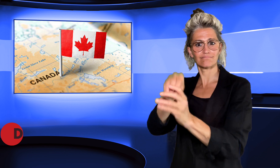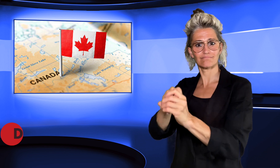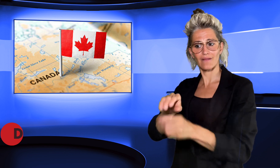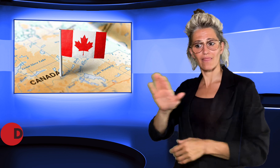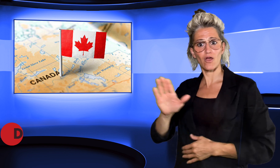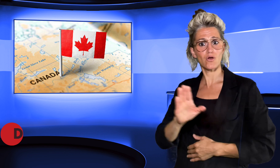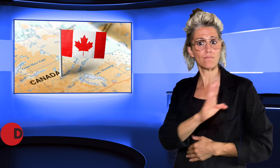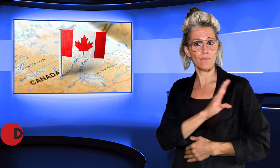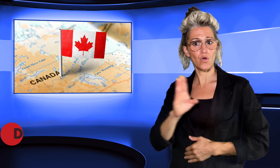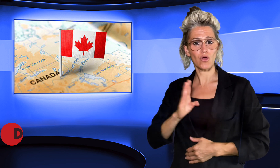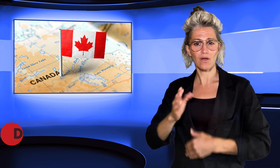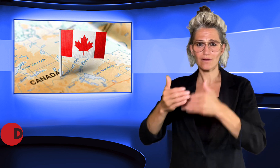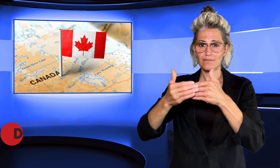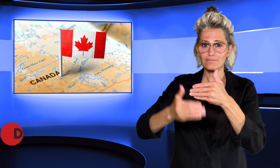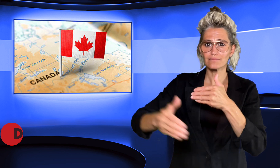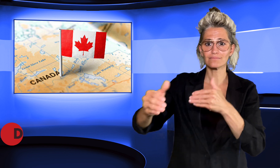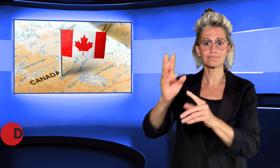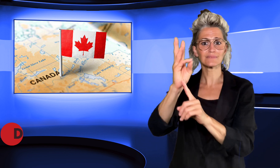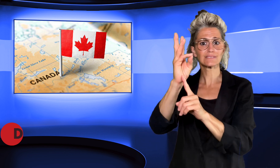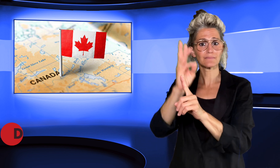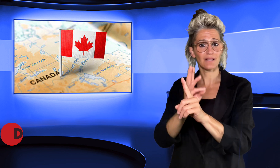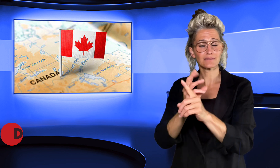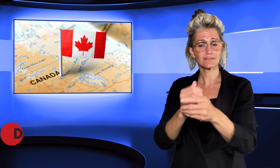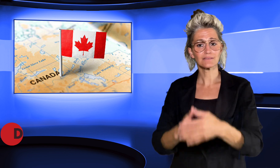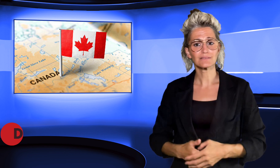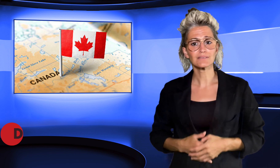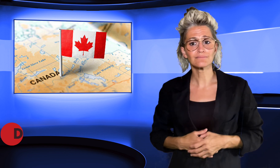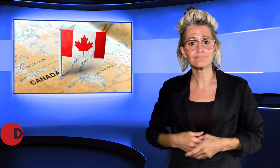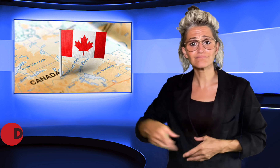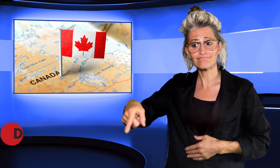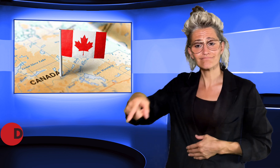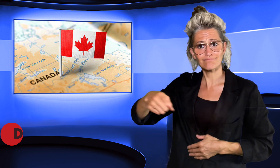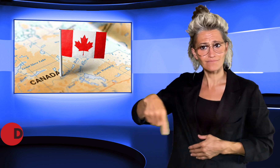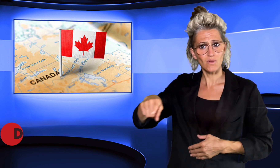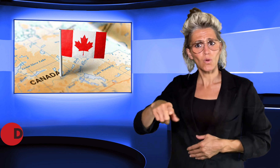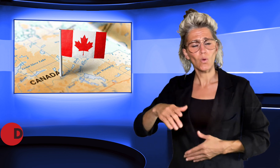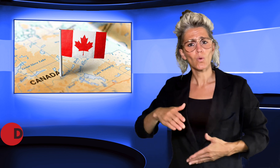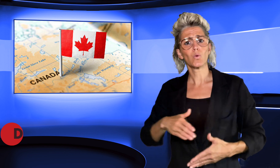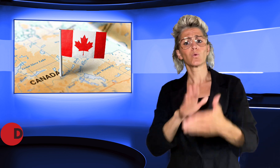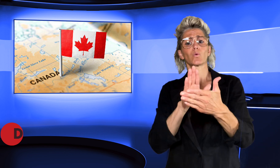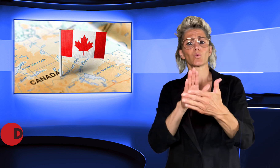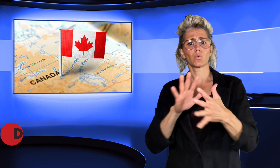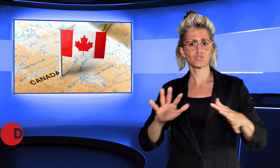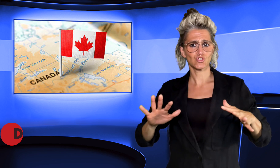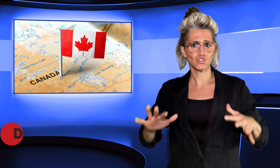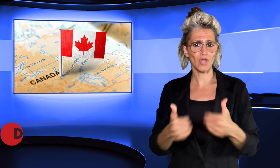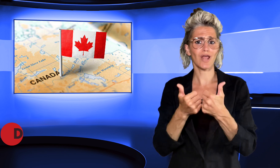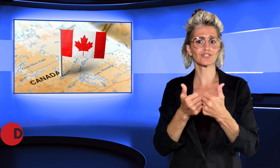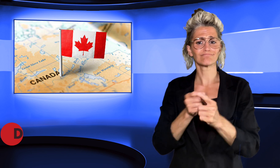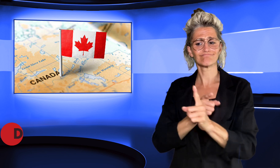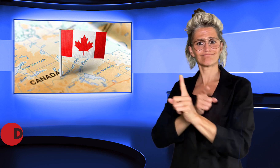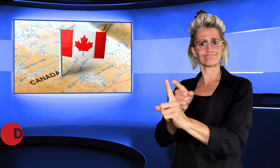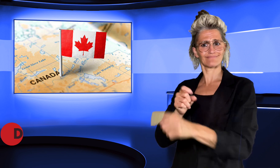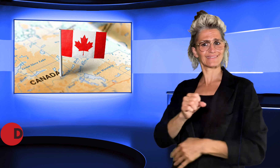to serve on their Board for six months. SDHHNS faces challenges with staffing -